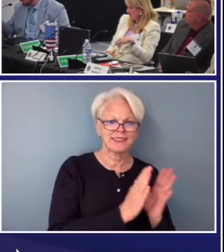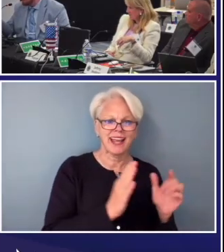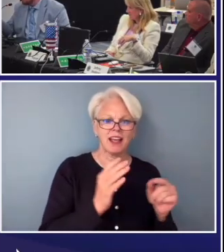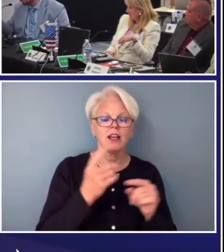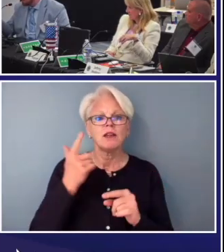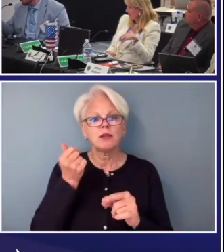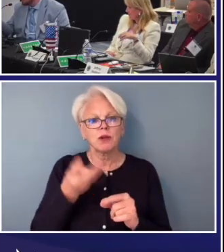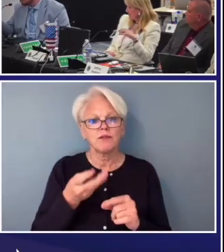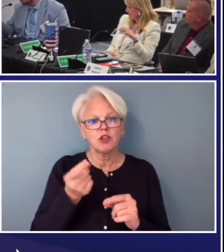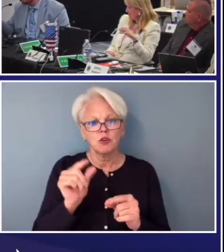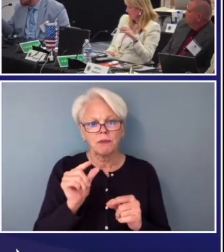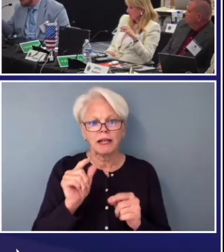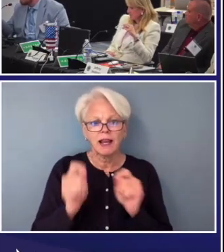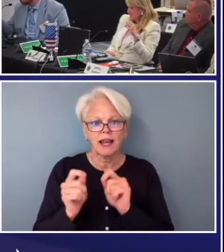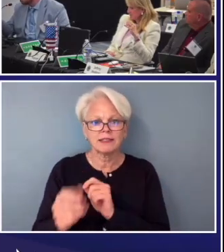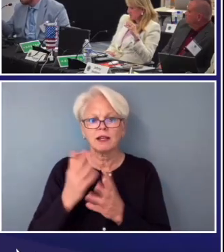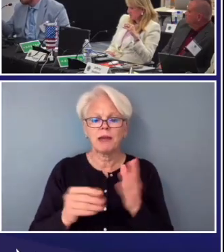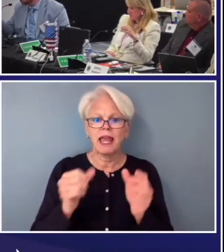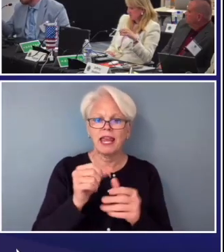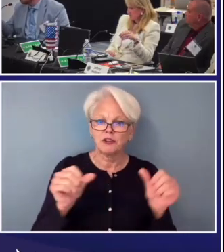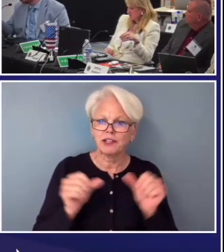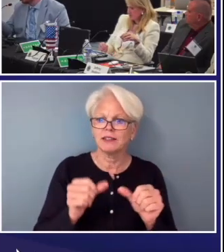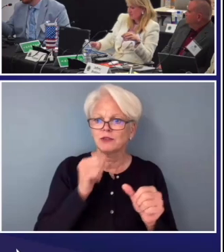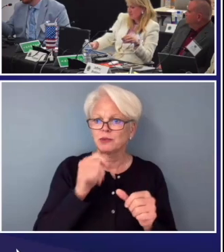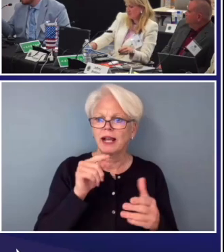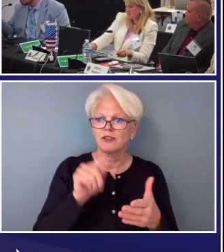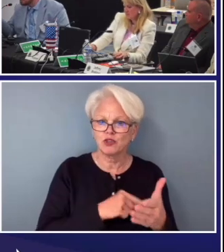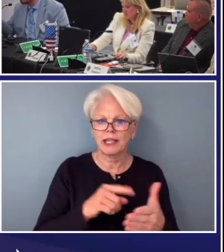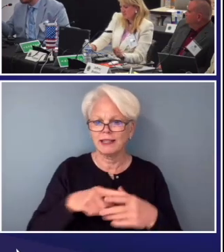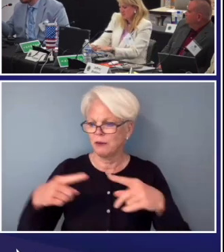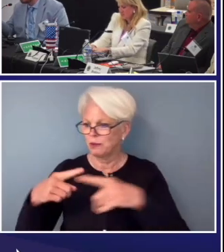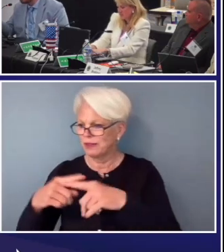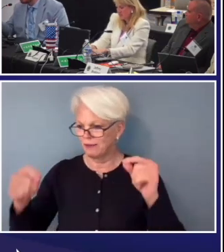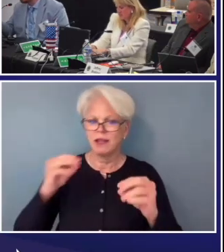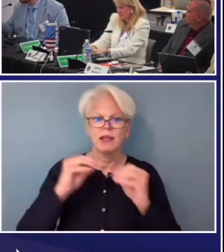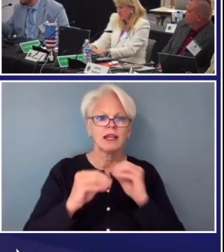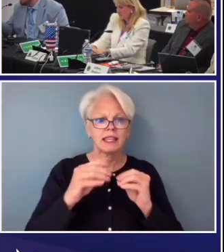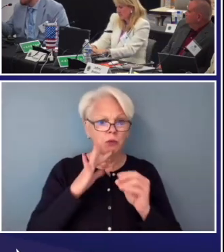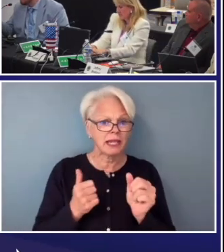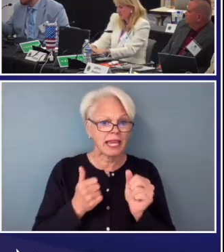edits, some areas that weren't stricken, harmonizing, et cetera, that need to be corrected, will we be able to get an updated just for, for,